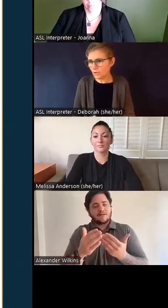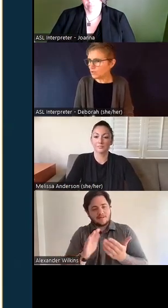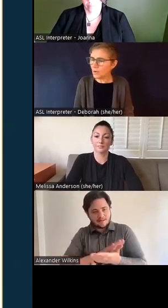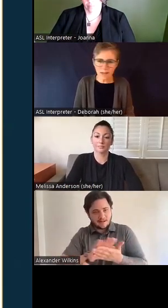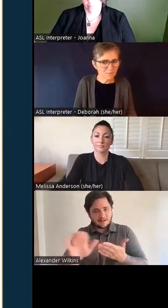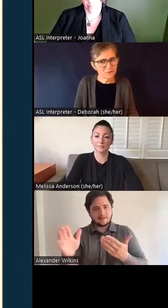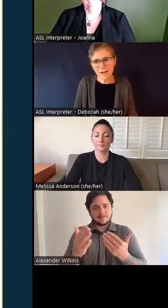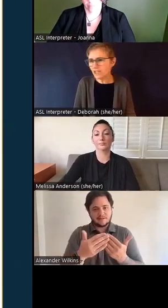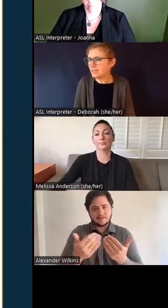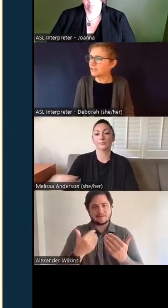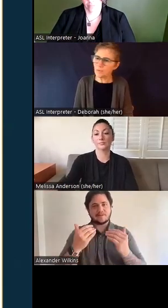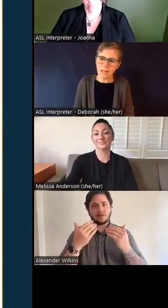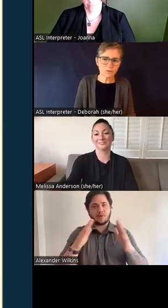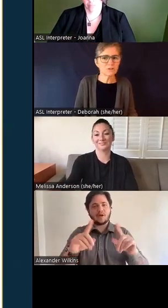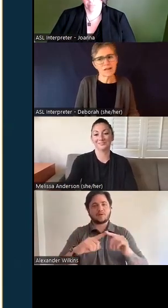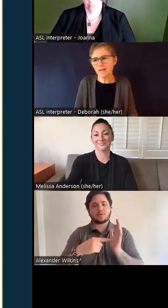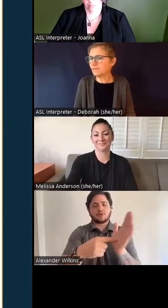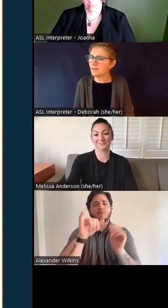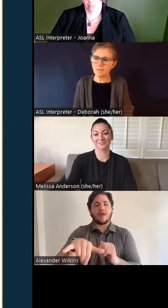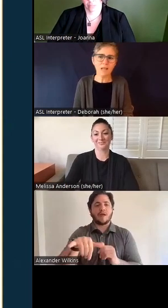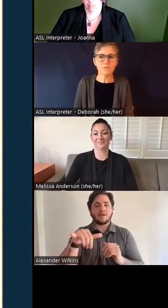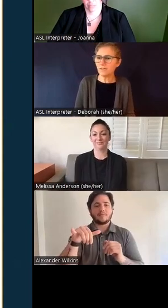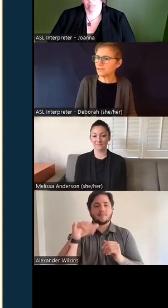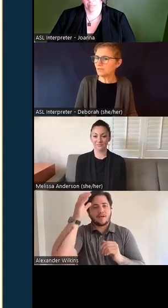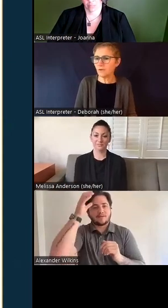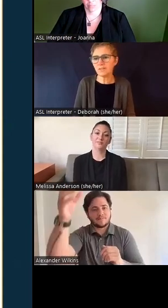you go a lot of different directions and you encounter a of different like rivers and forests